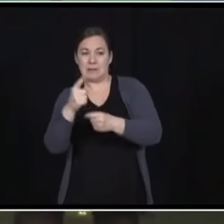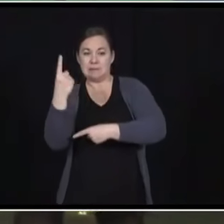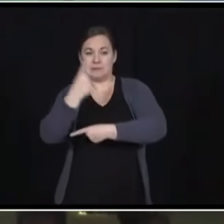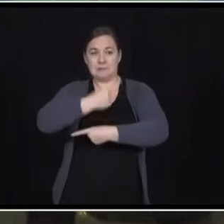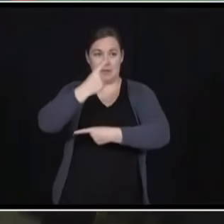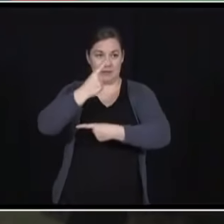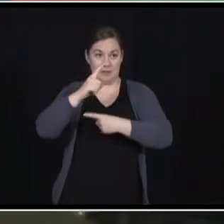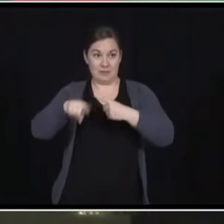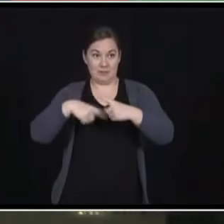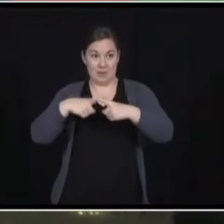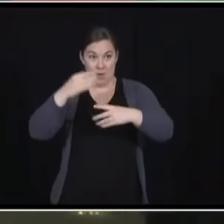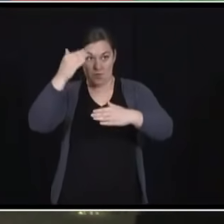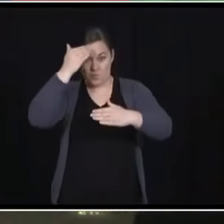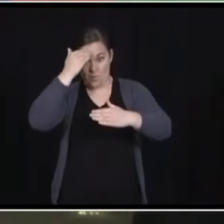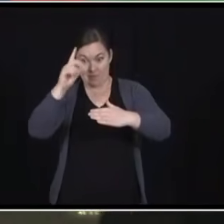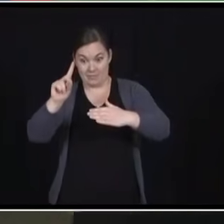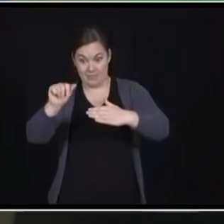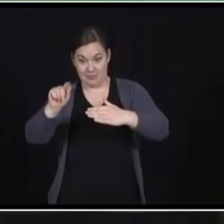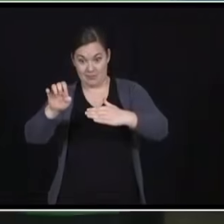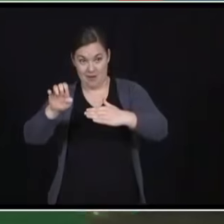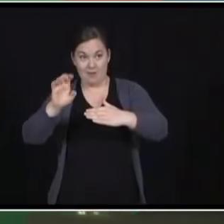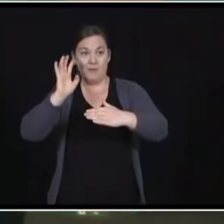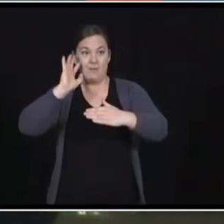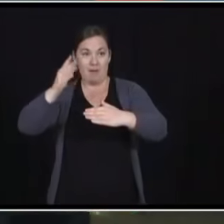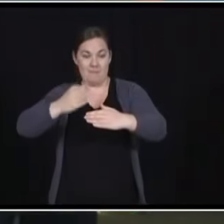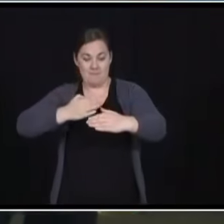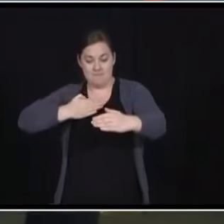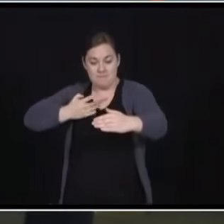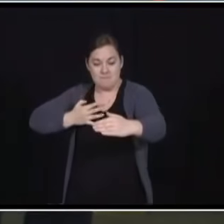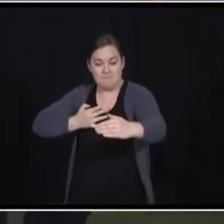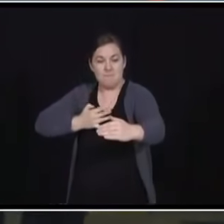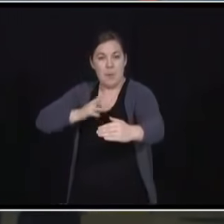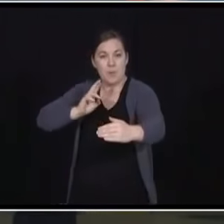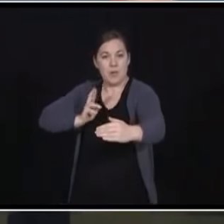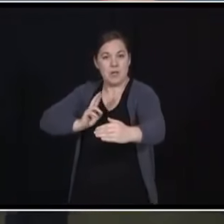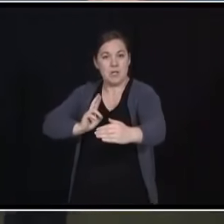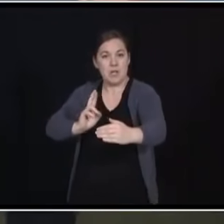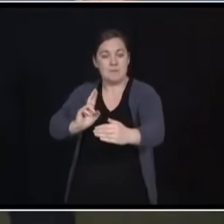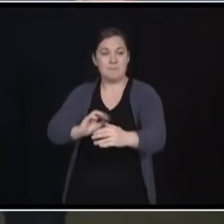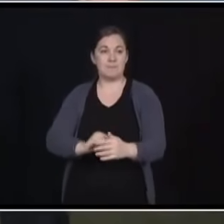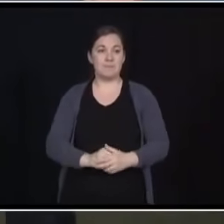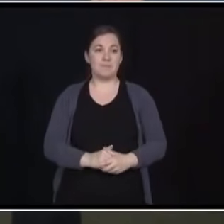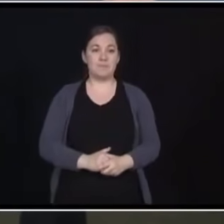and I would say our team is a foreign half-million of our people of Toronto and I